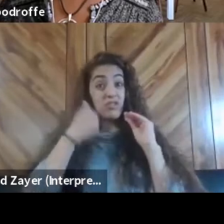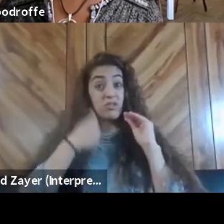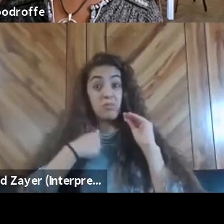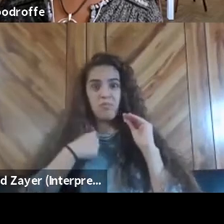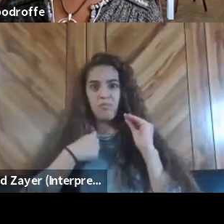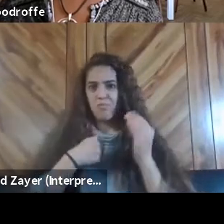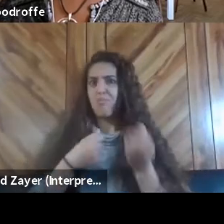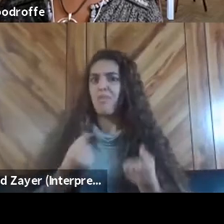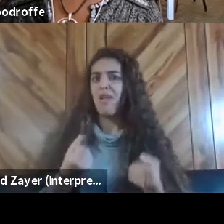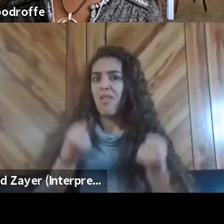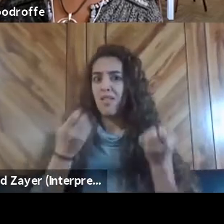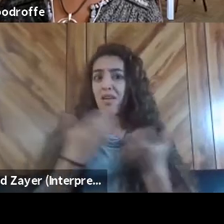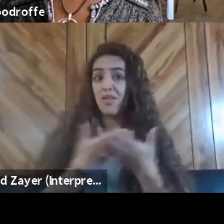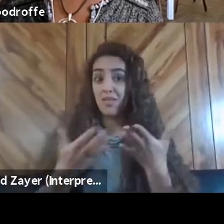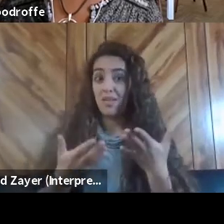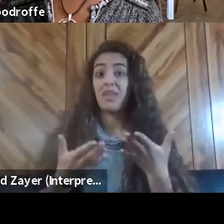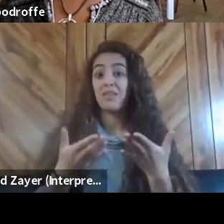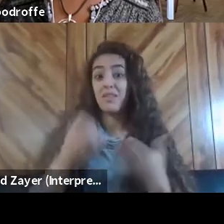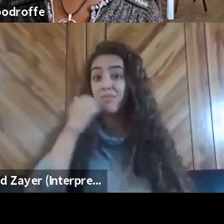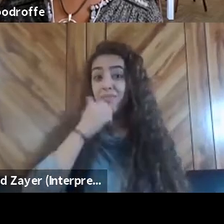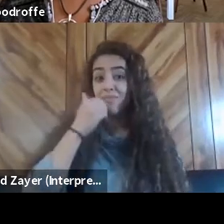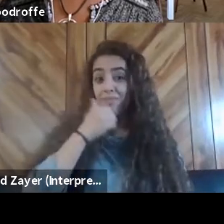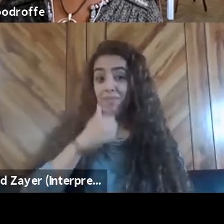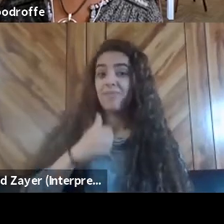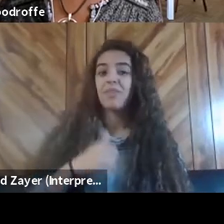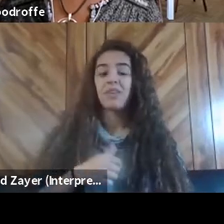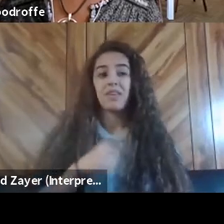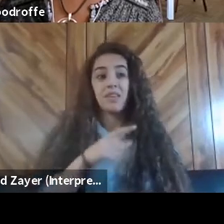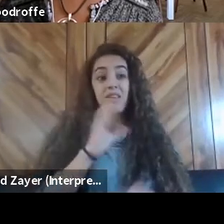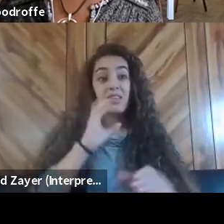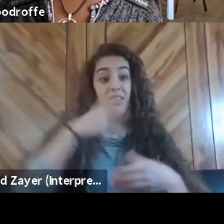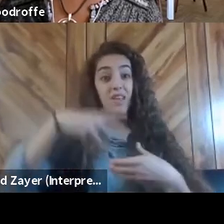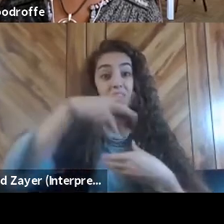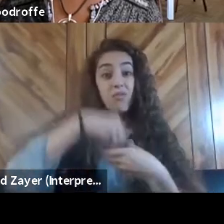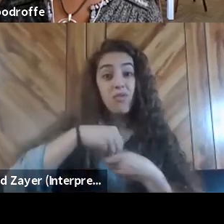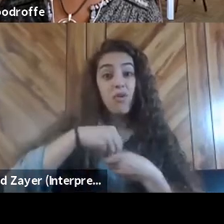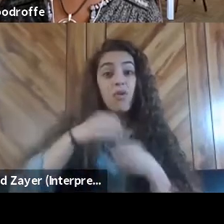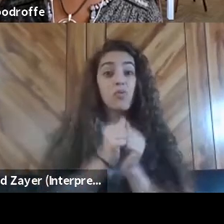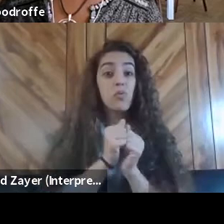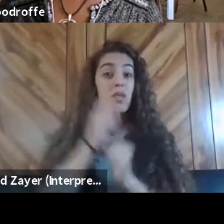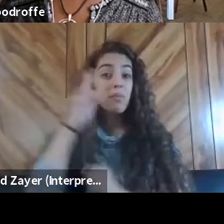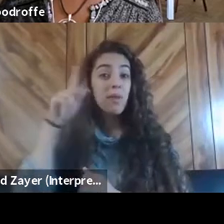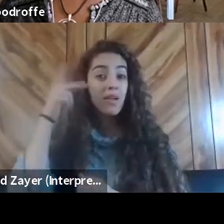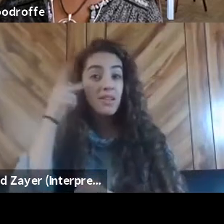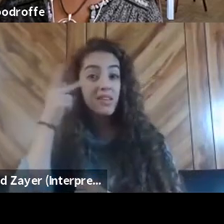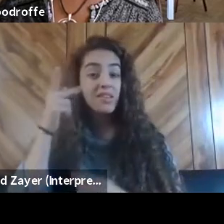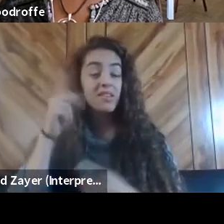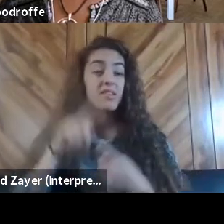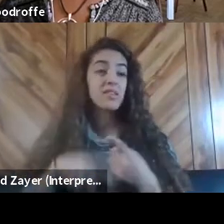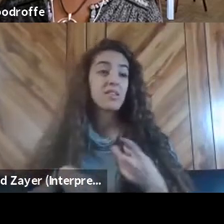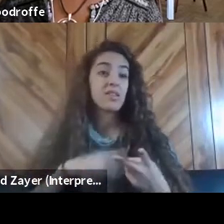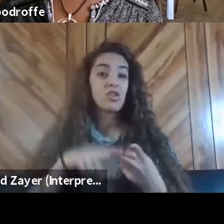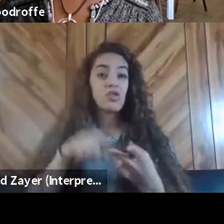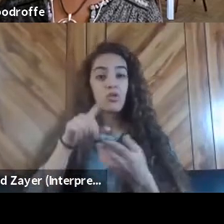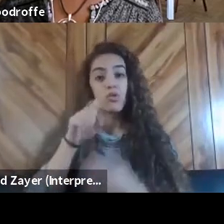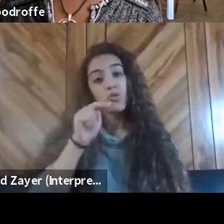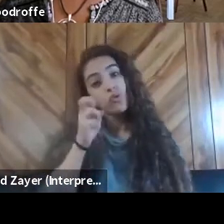day, believe me, you know, he's getting very involved in politics and, and, you know, all the news of the day and that's,